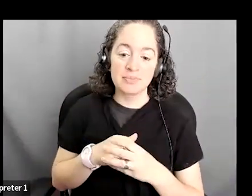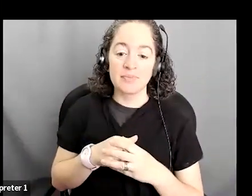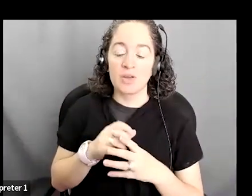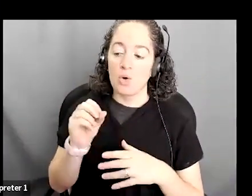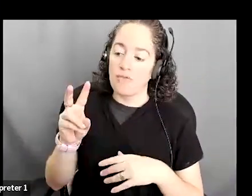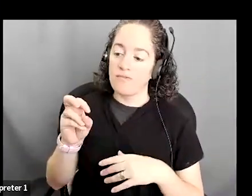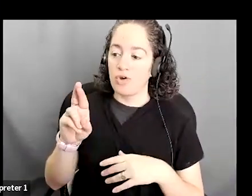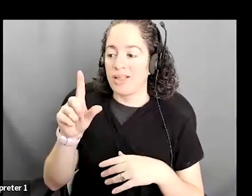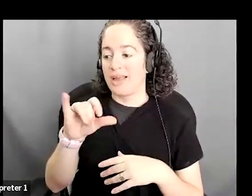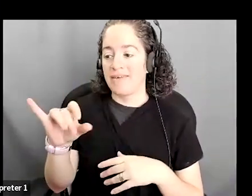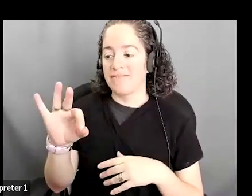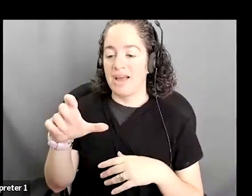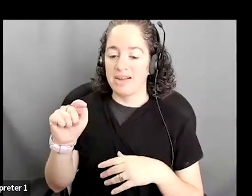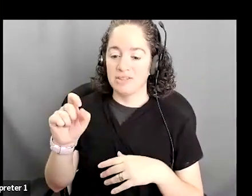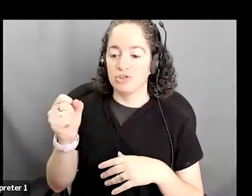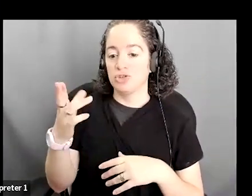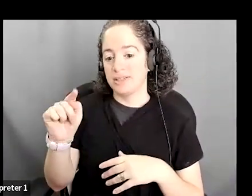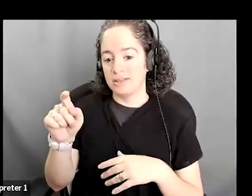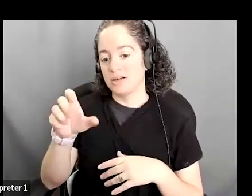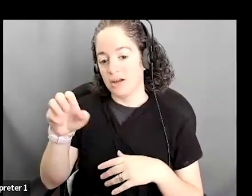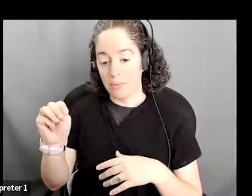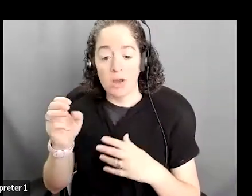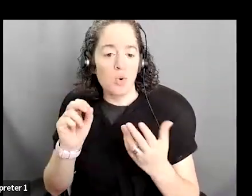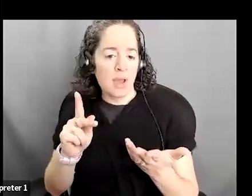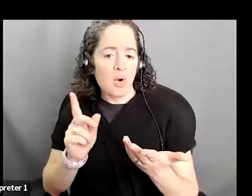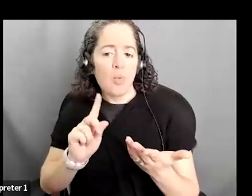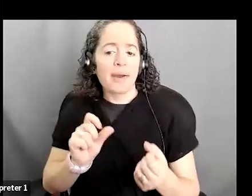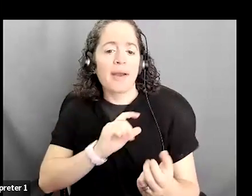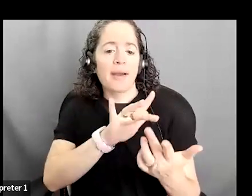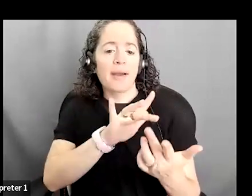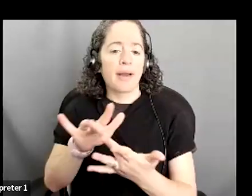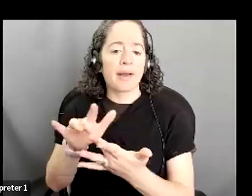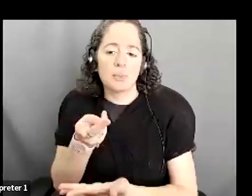Gen and Kevin, where can people get in touch with you if they want to follow up?